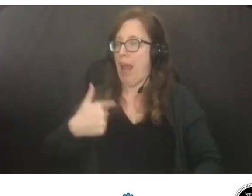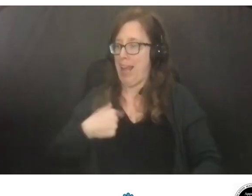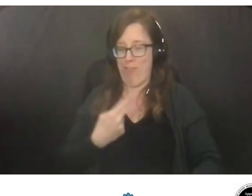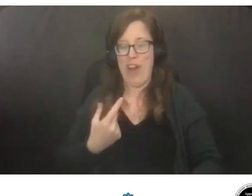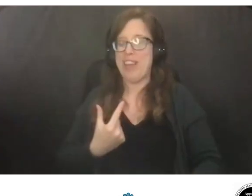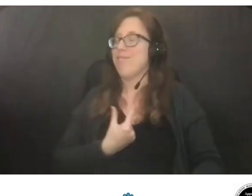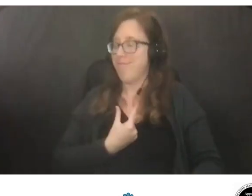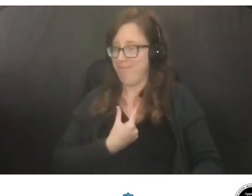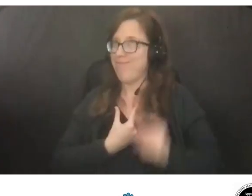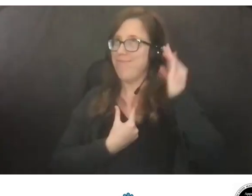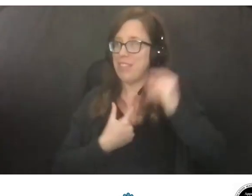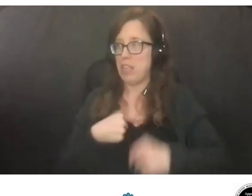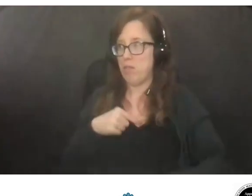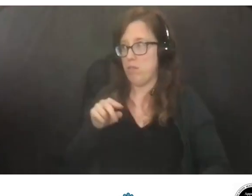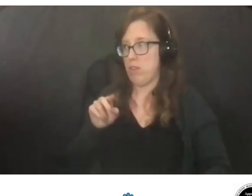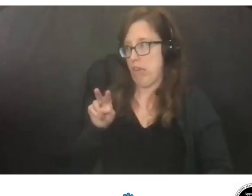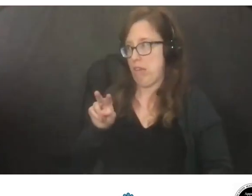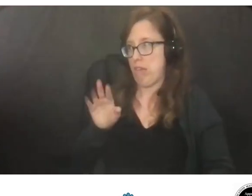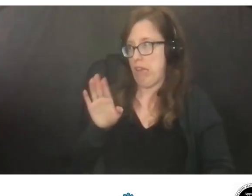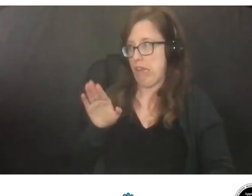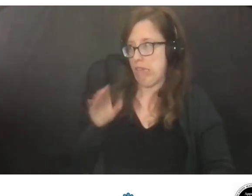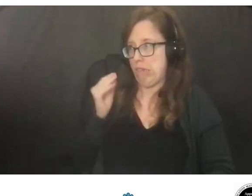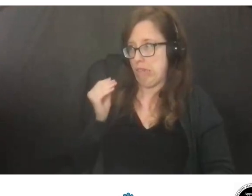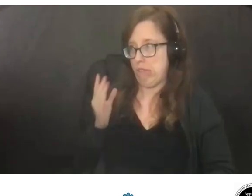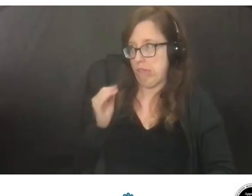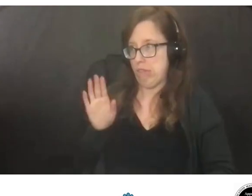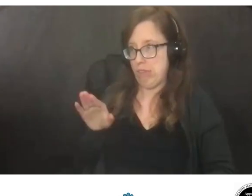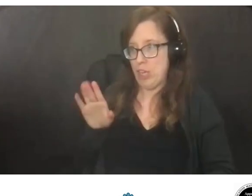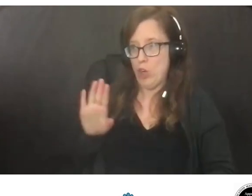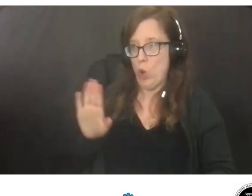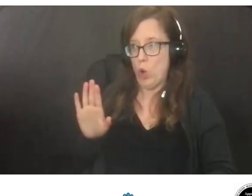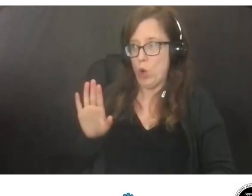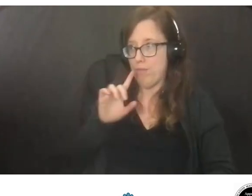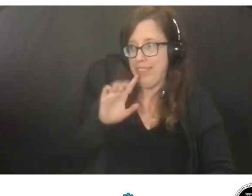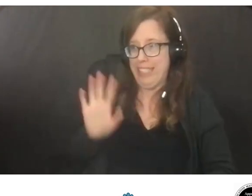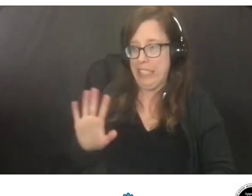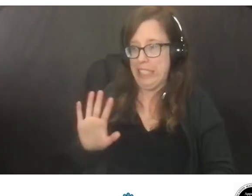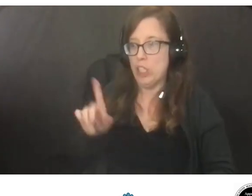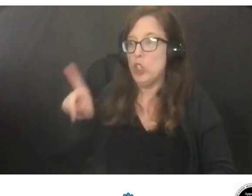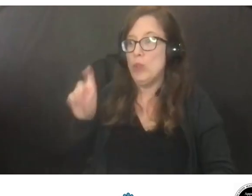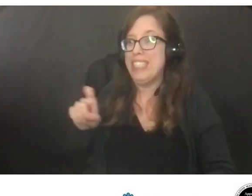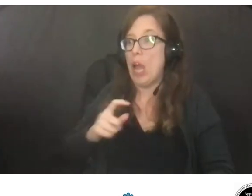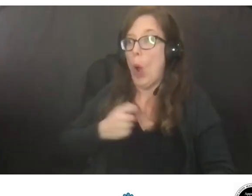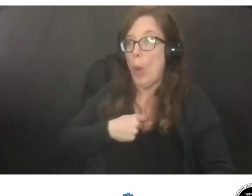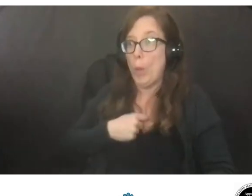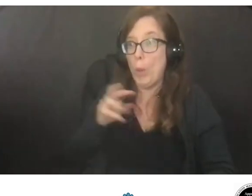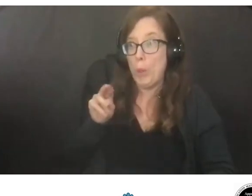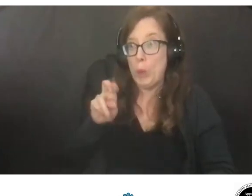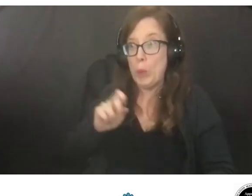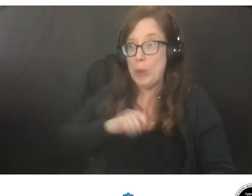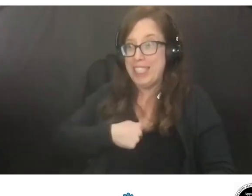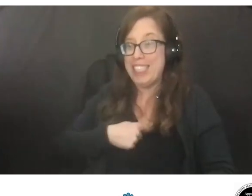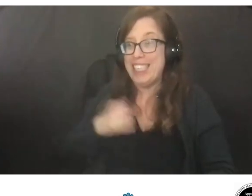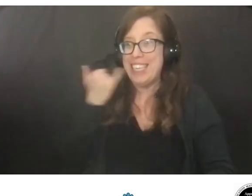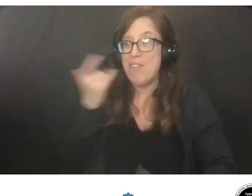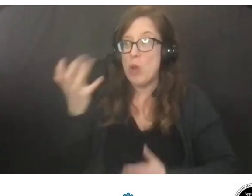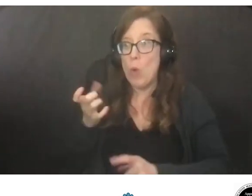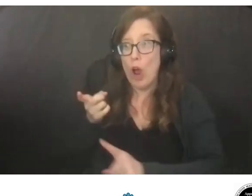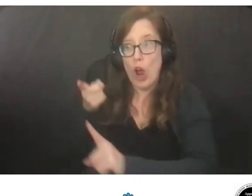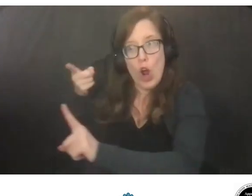And I was like, "Hey, you know you–no, you need to mute that if you're wanting her